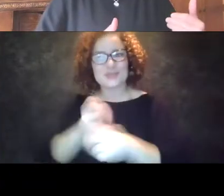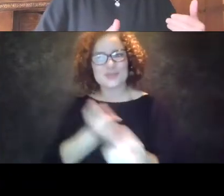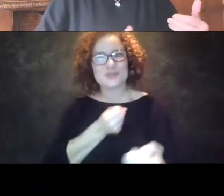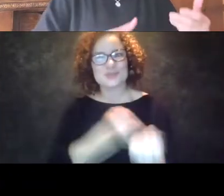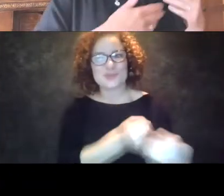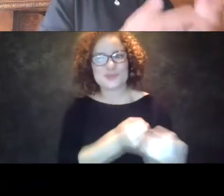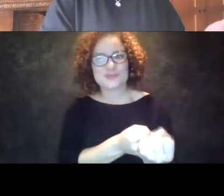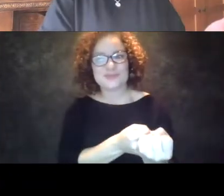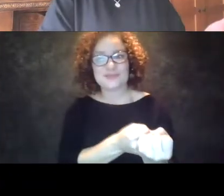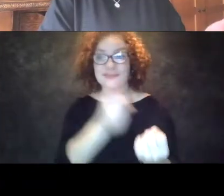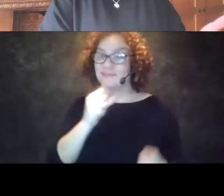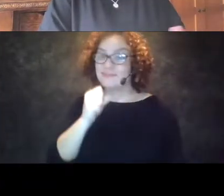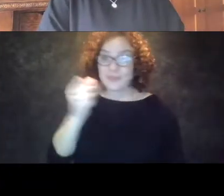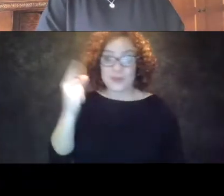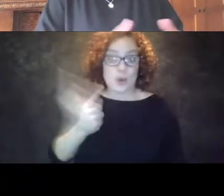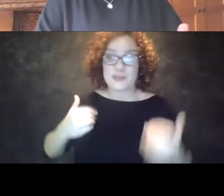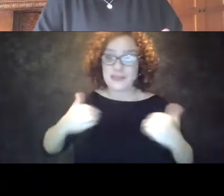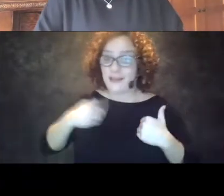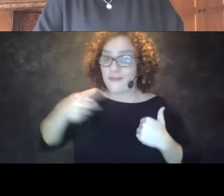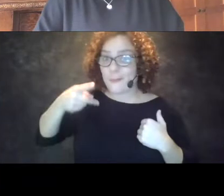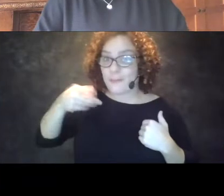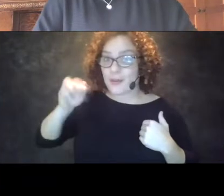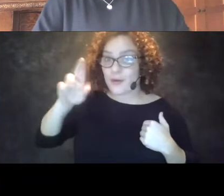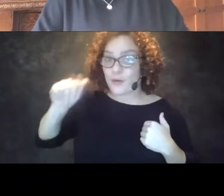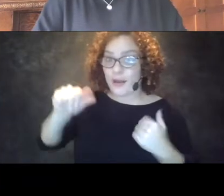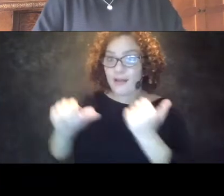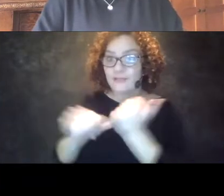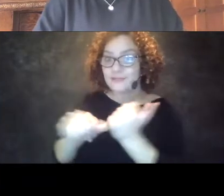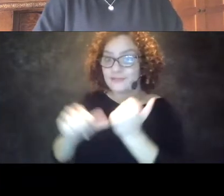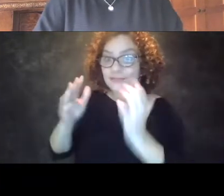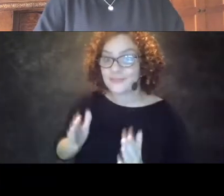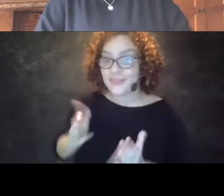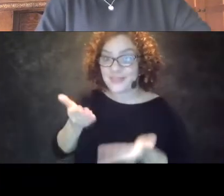be a para educator present or an intervener present at all times of the day, so.